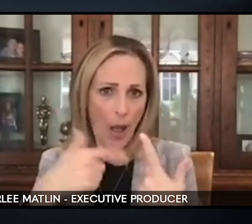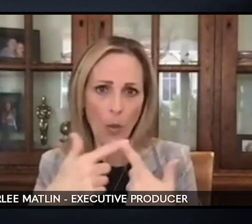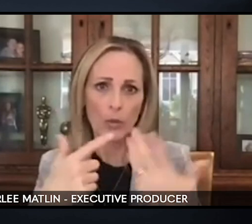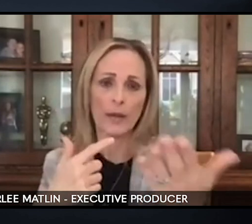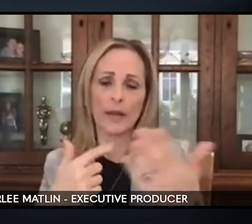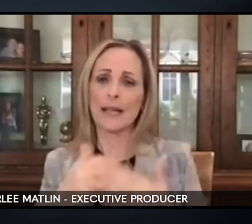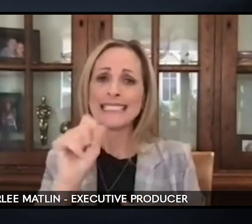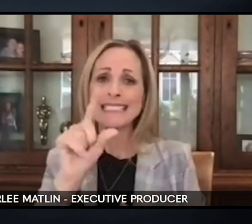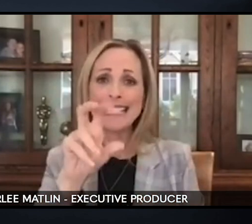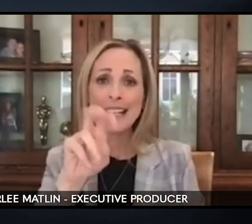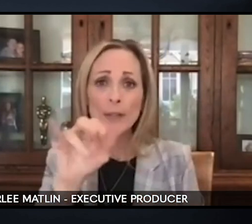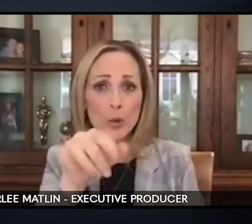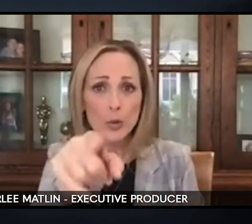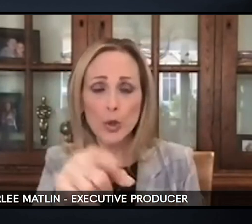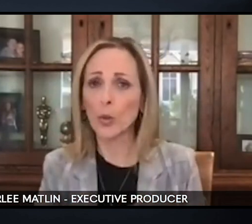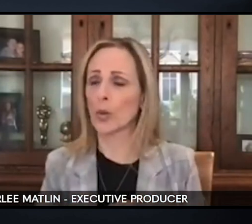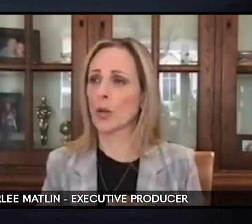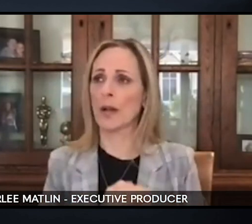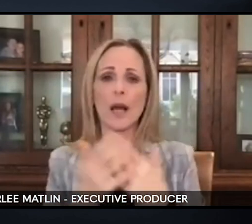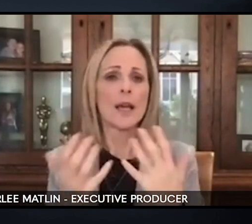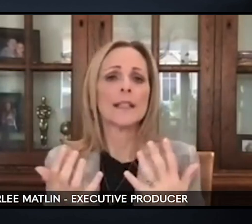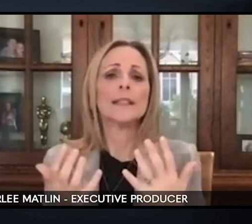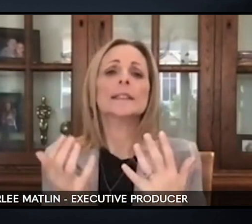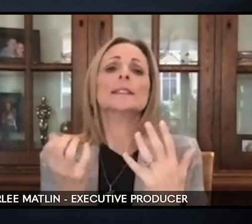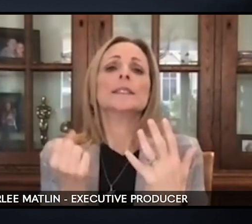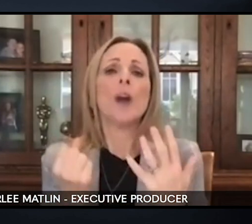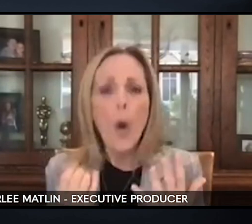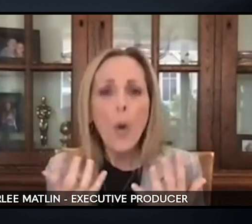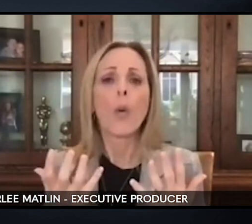talking about. When we talk about diversity, Steven understands. Everyone